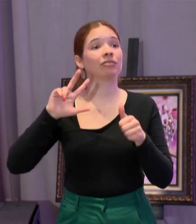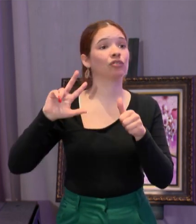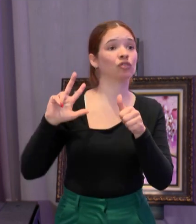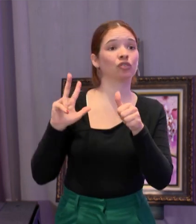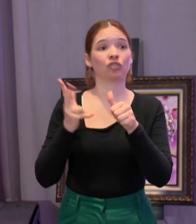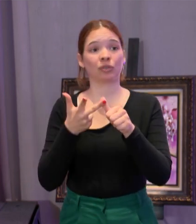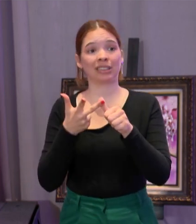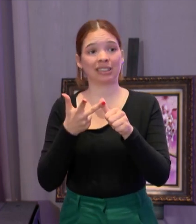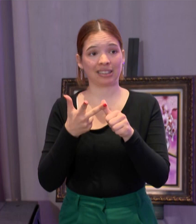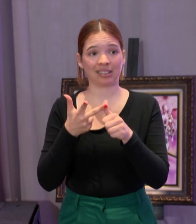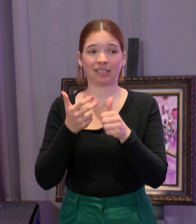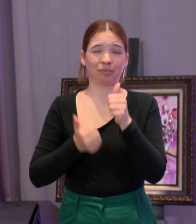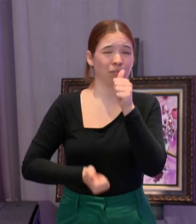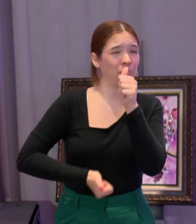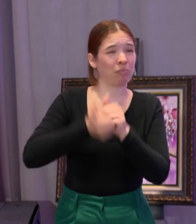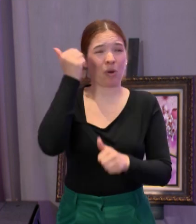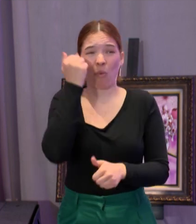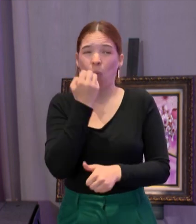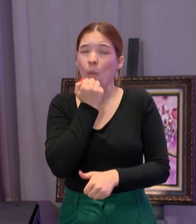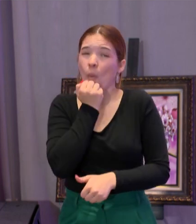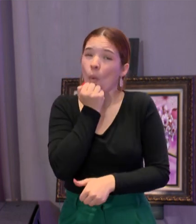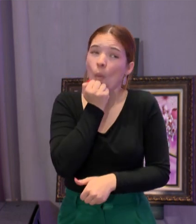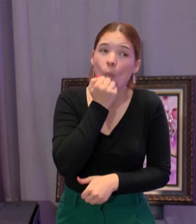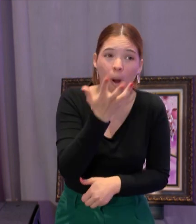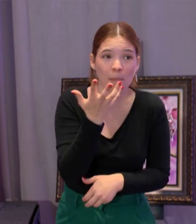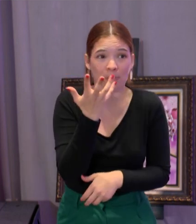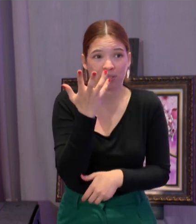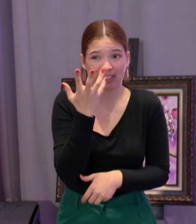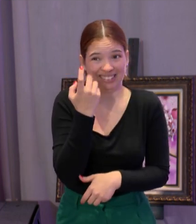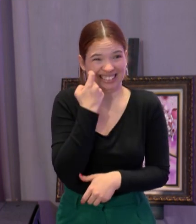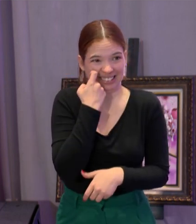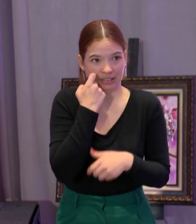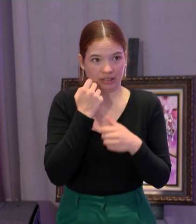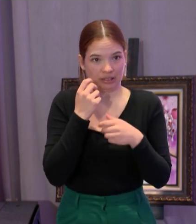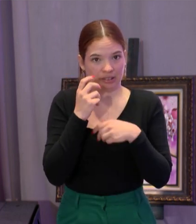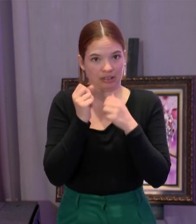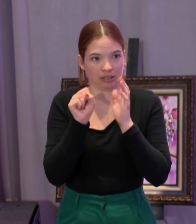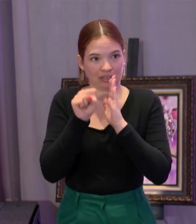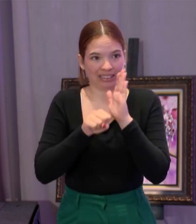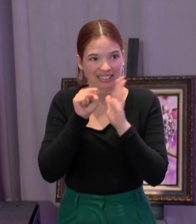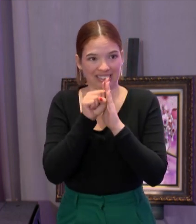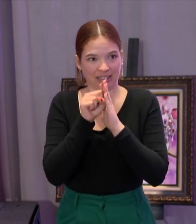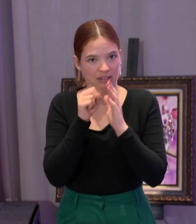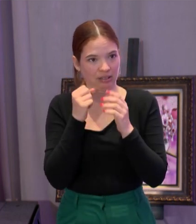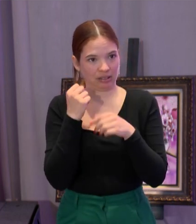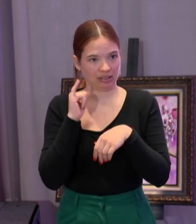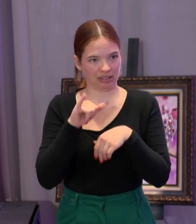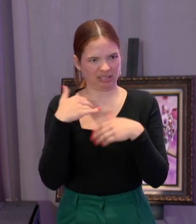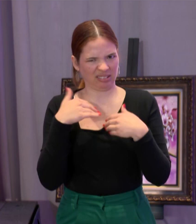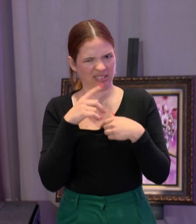A PARTICULARLY CHALLENGING YEAR TO READ THE TREES, AND TO PROJECT PEAK BLOOM.